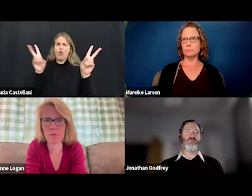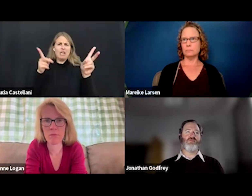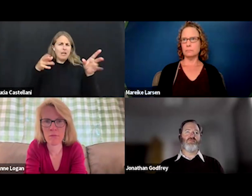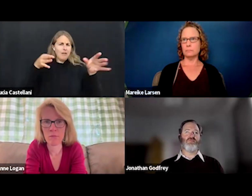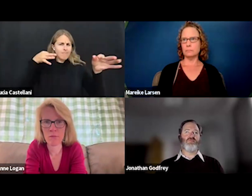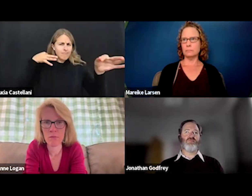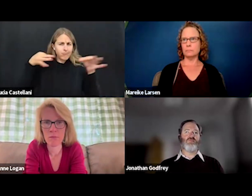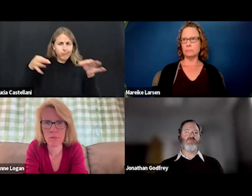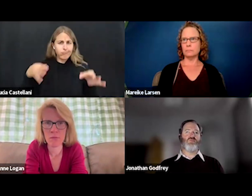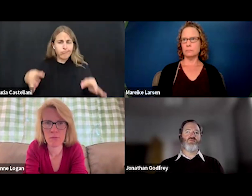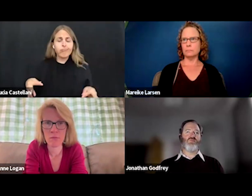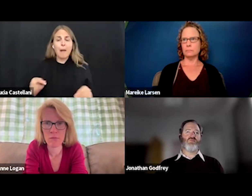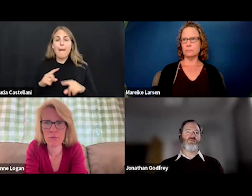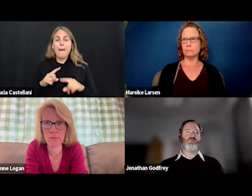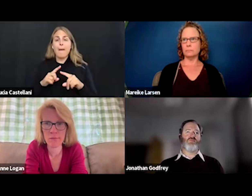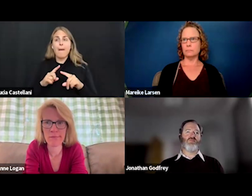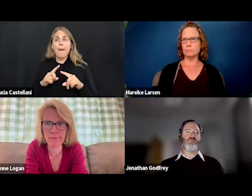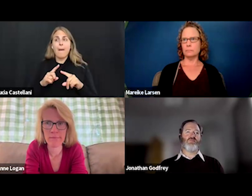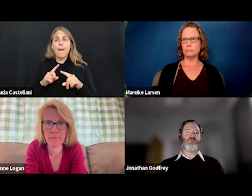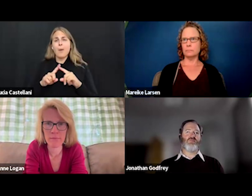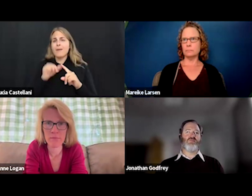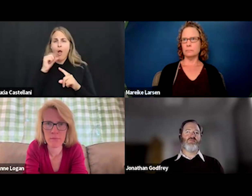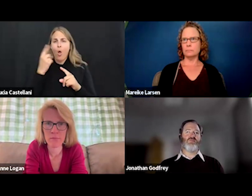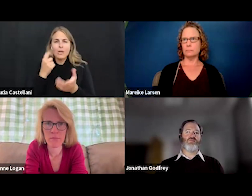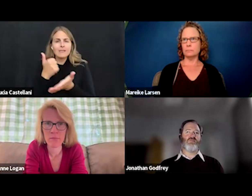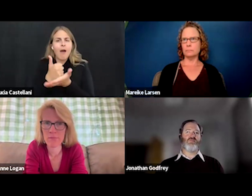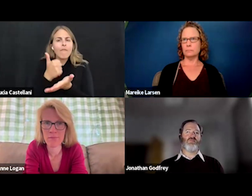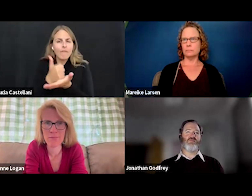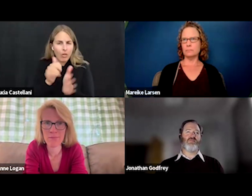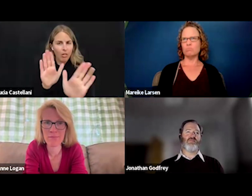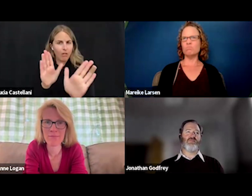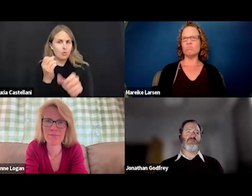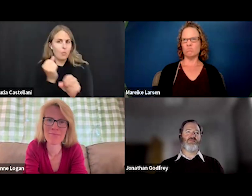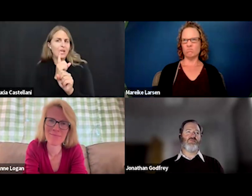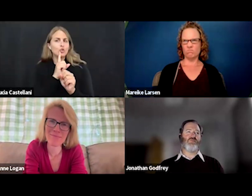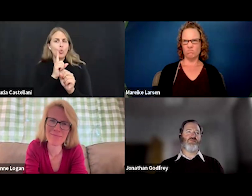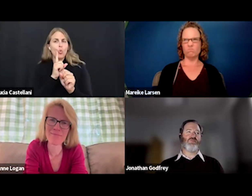but not always helpful. So just making sure that the right amount of information